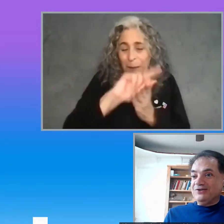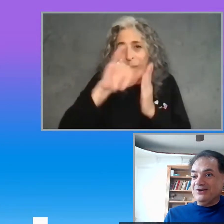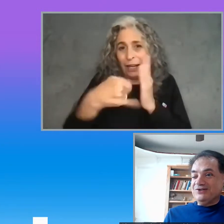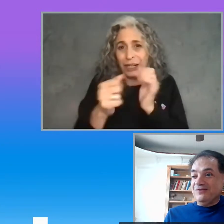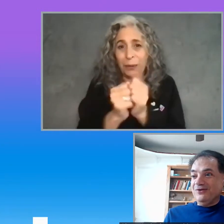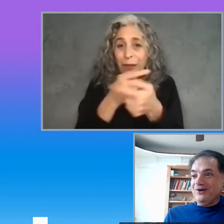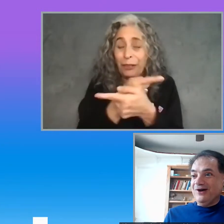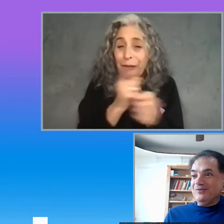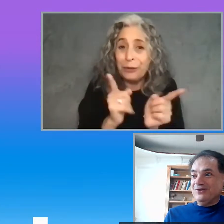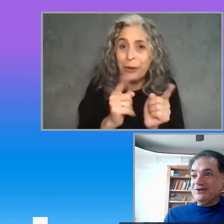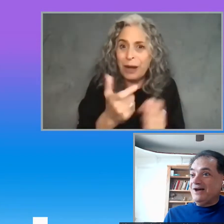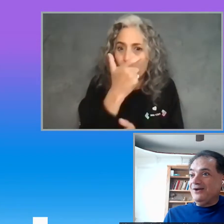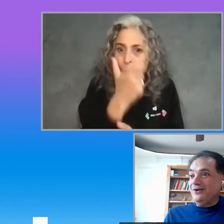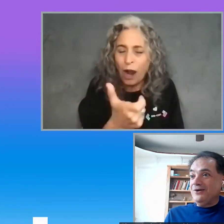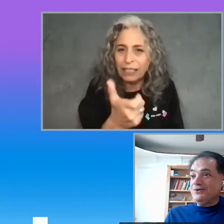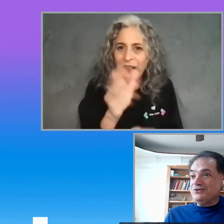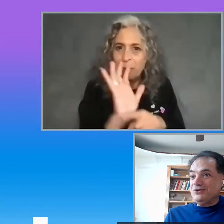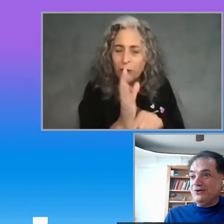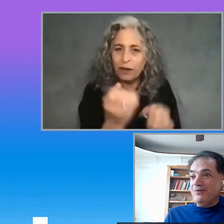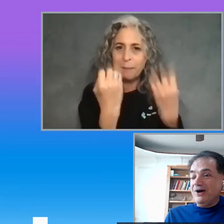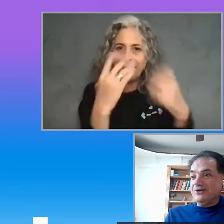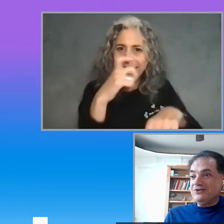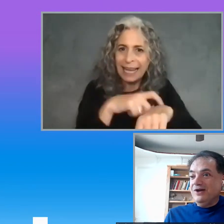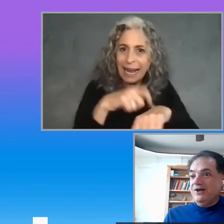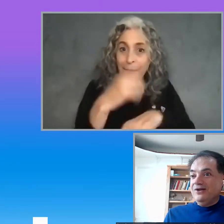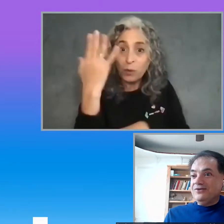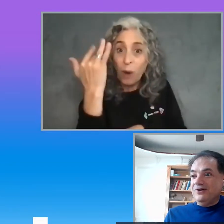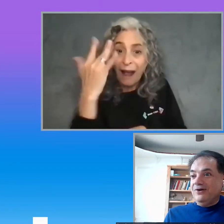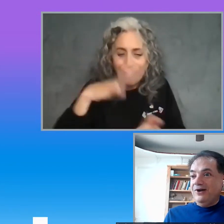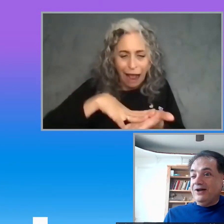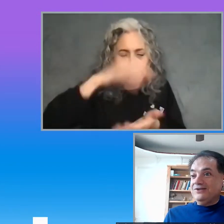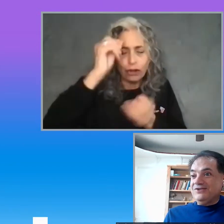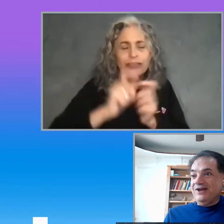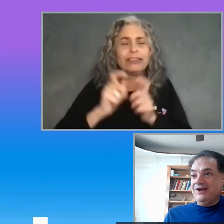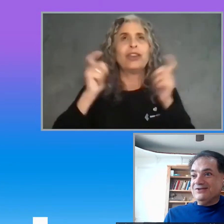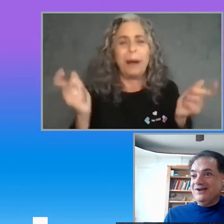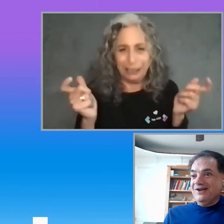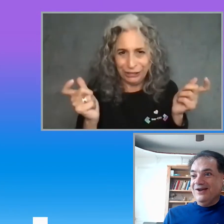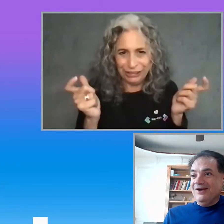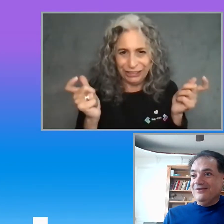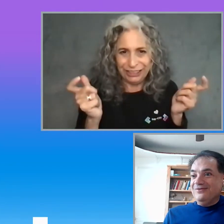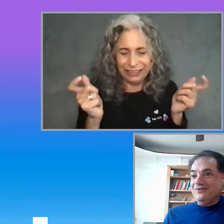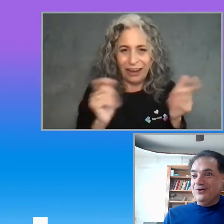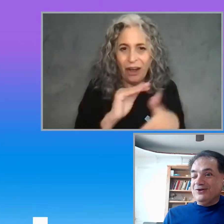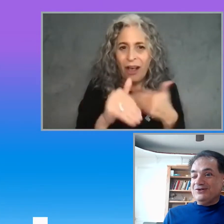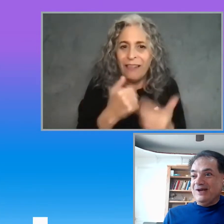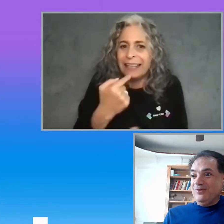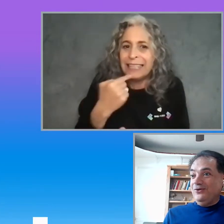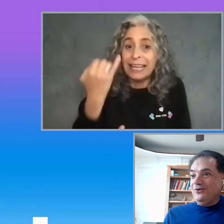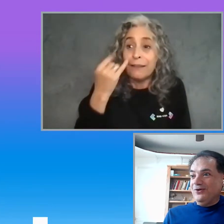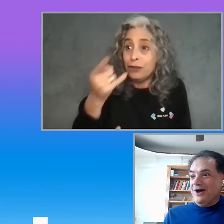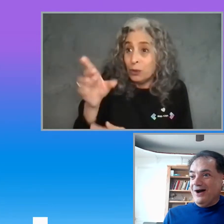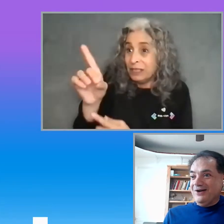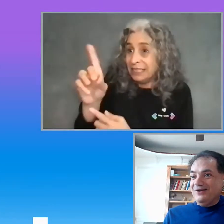and get to watch it several times because I learned so much.